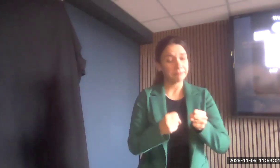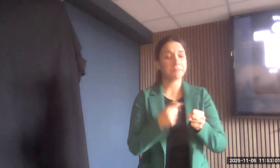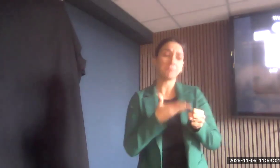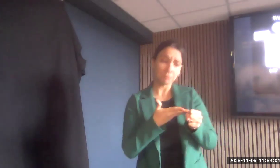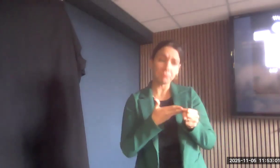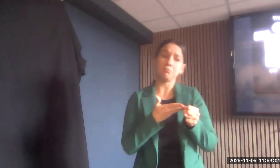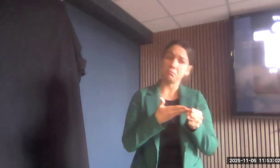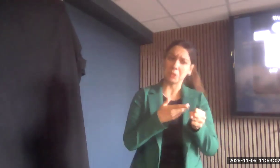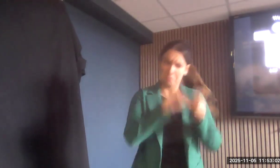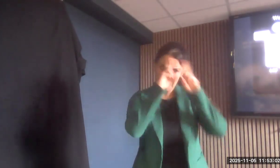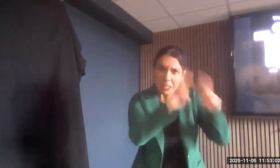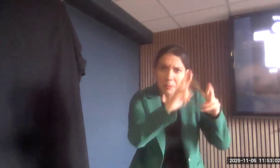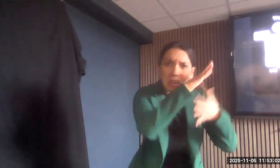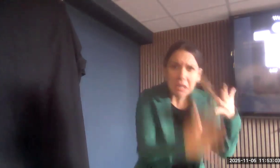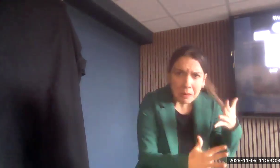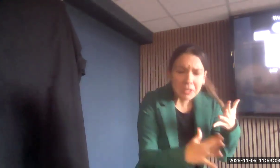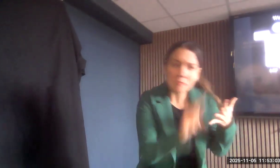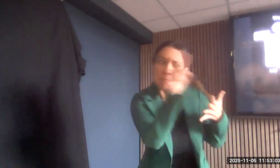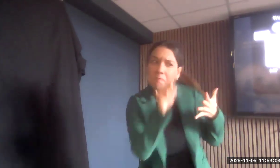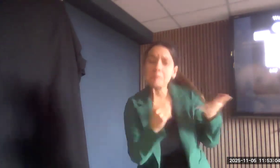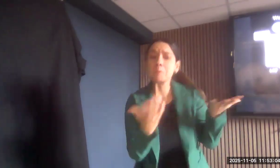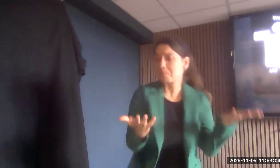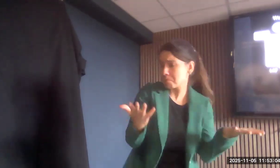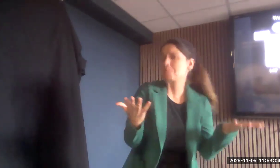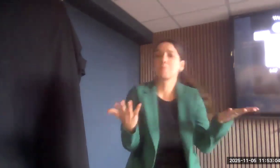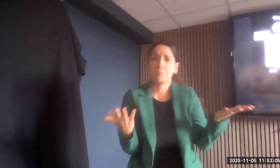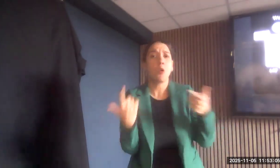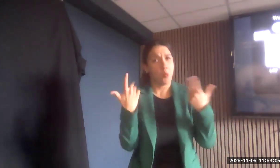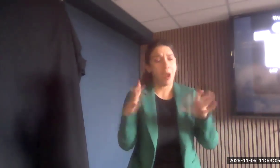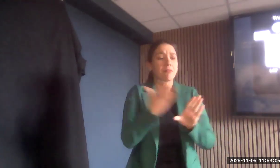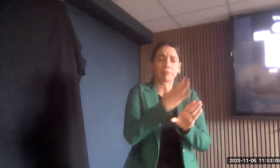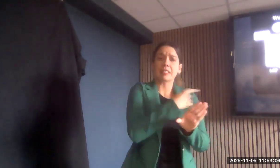So that first sign from LSF also can be used in ASL.